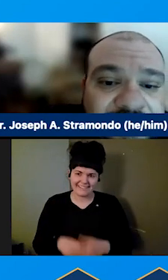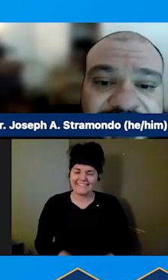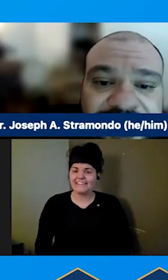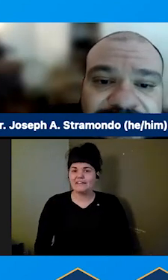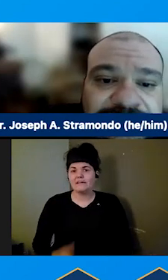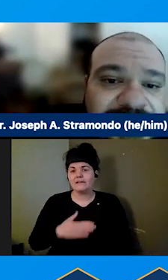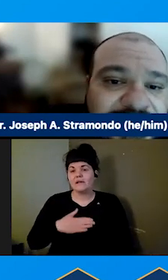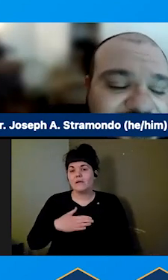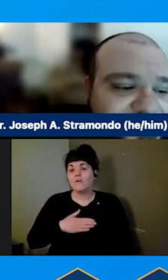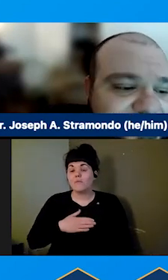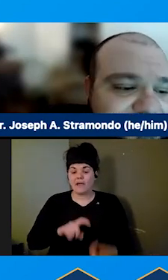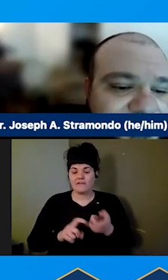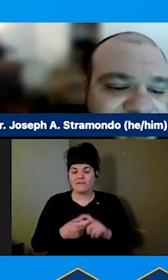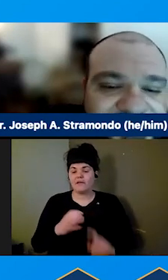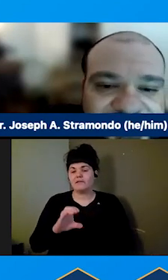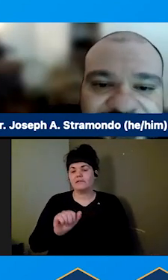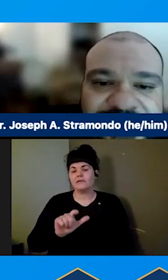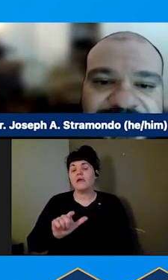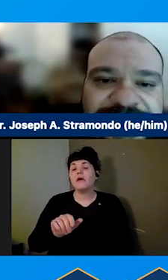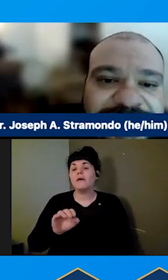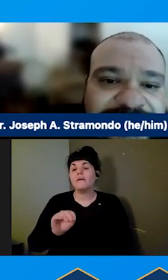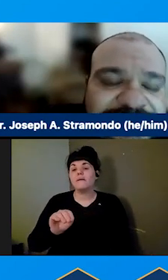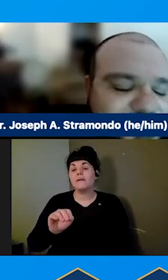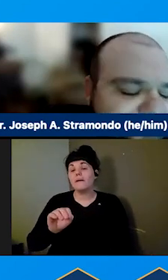friend Cal Montgomery who has